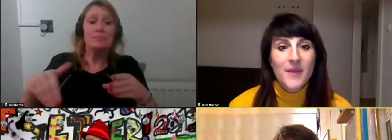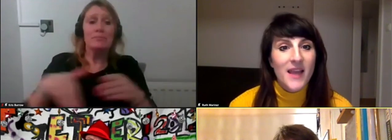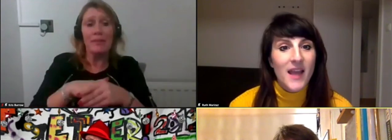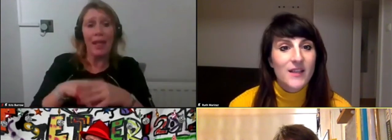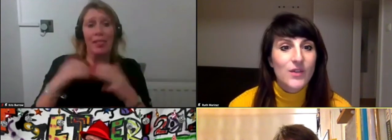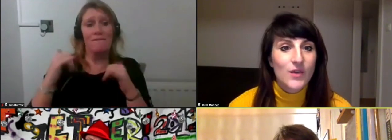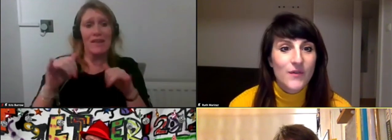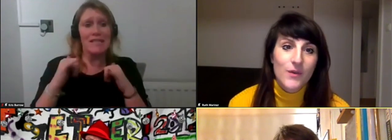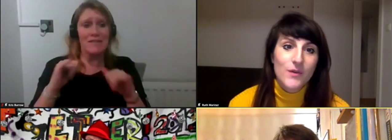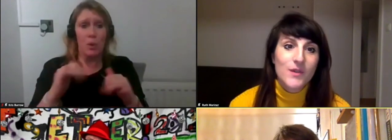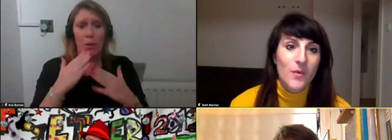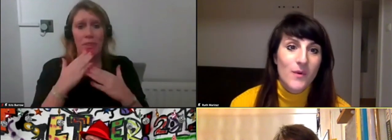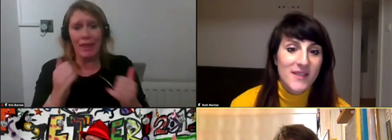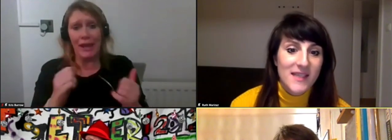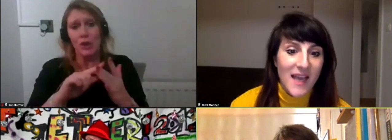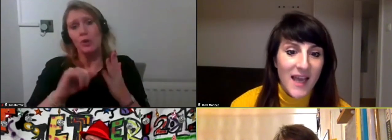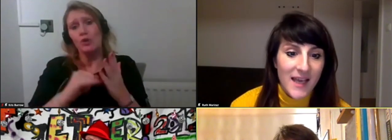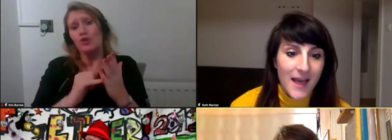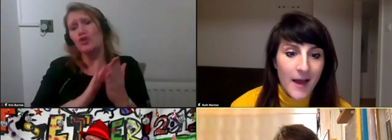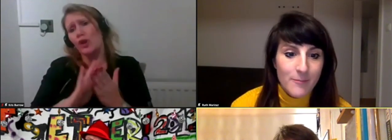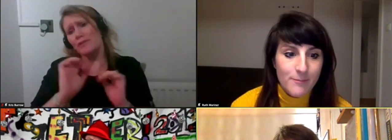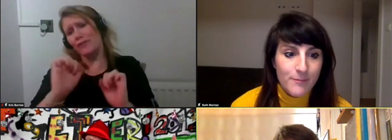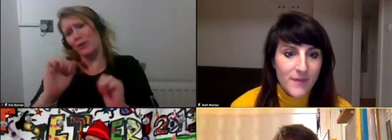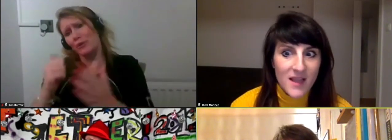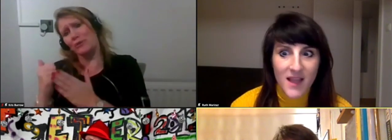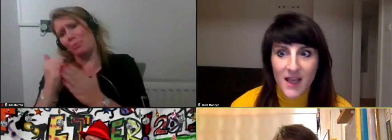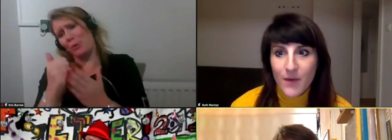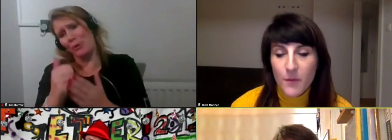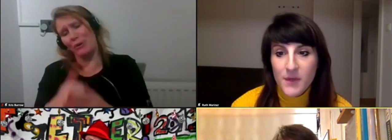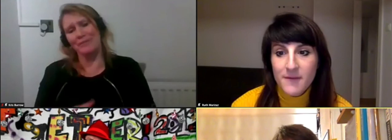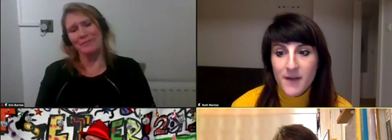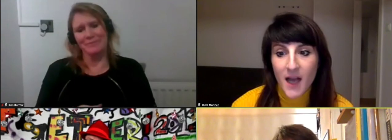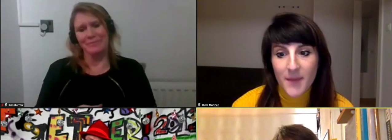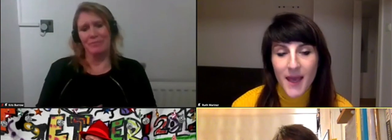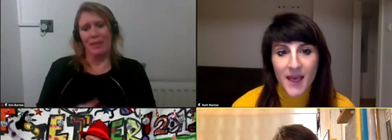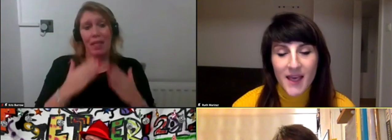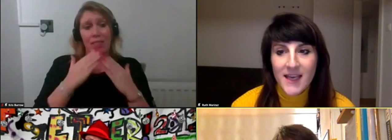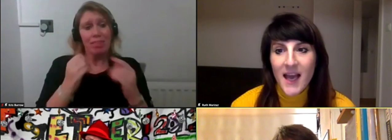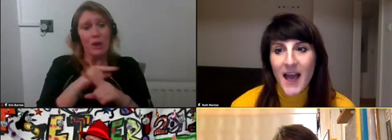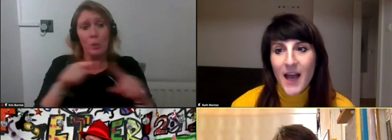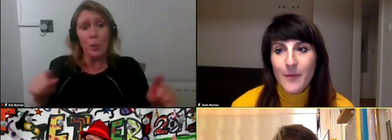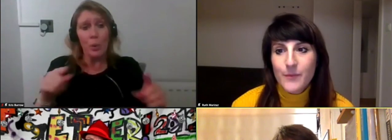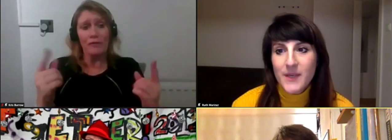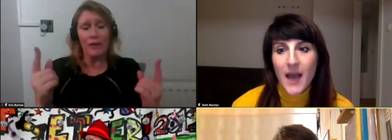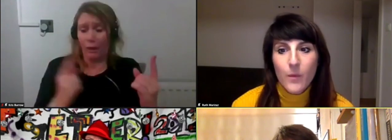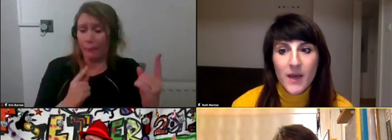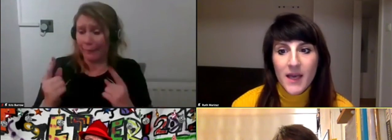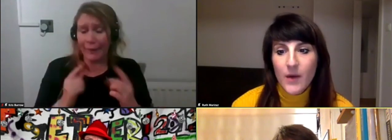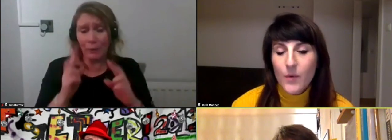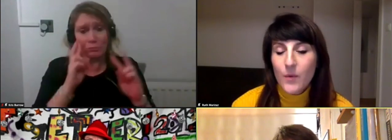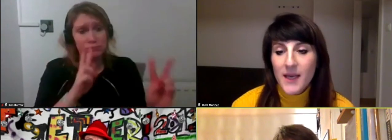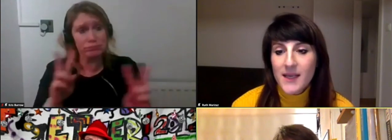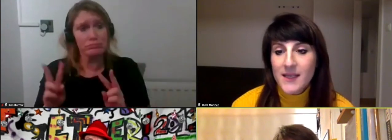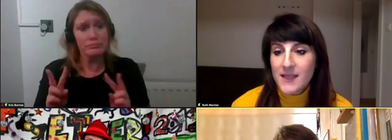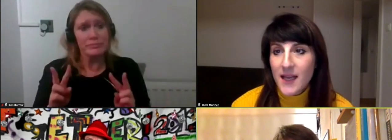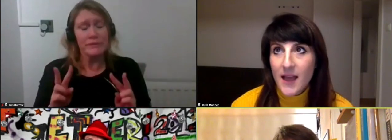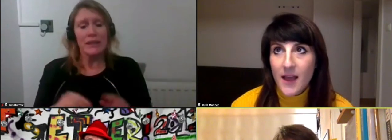part of this festival, and thank you Josh for your support today, and thank you everybody for coming. Yeah, we are, we